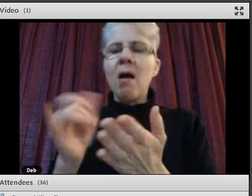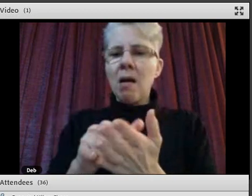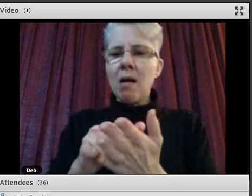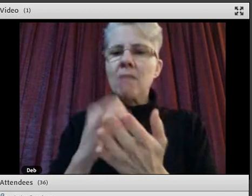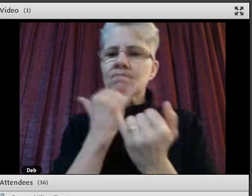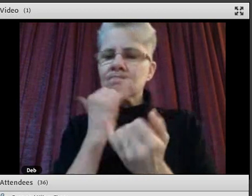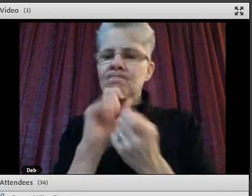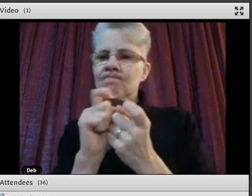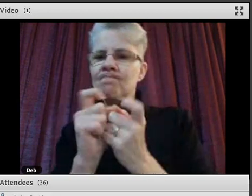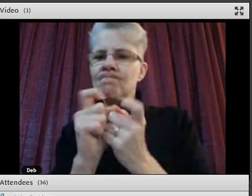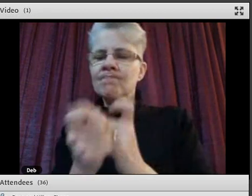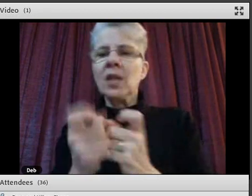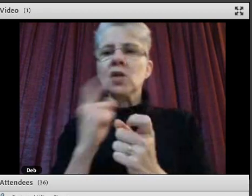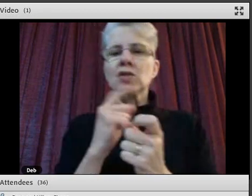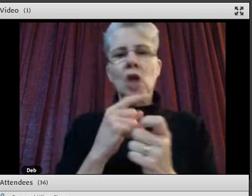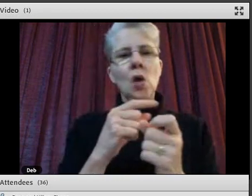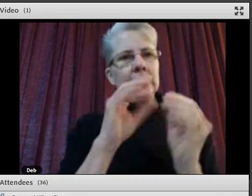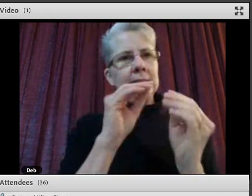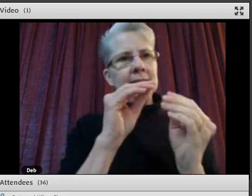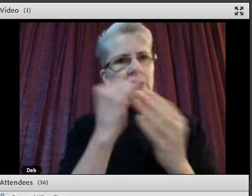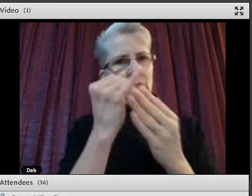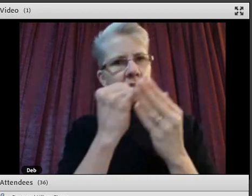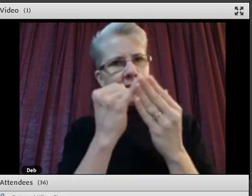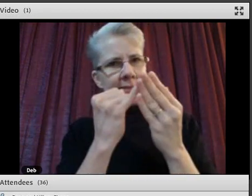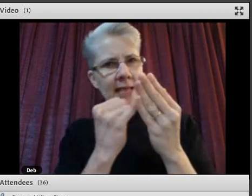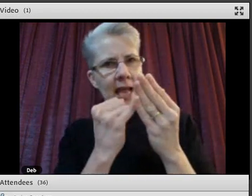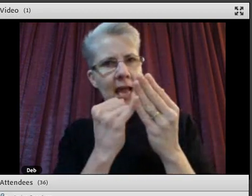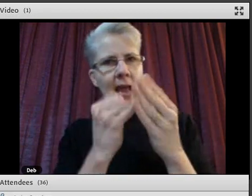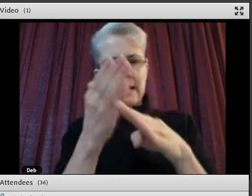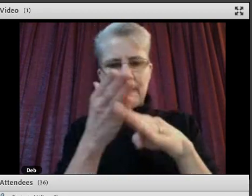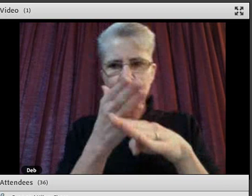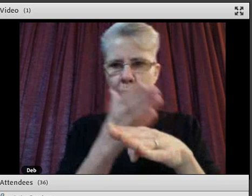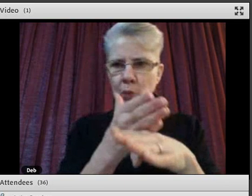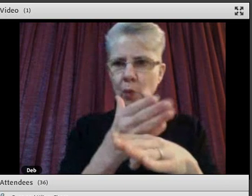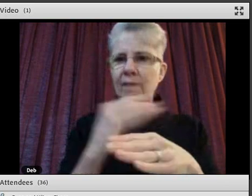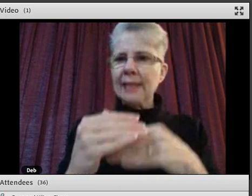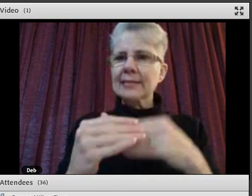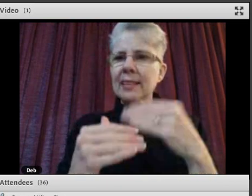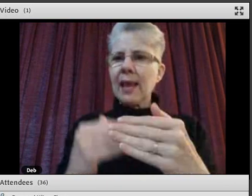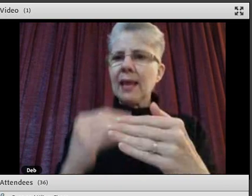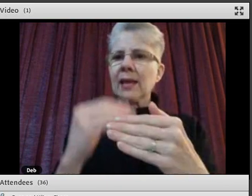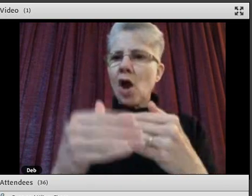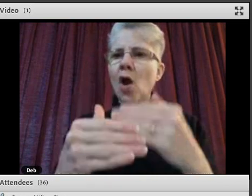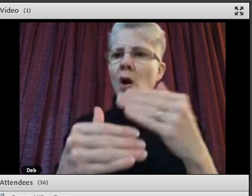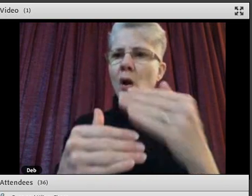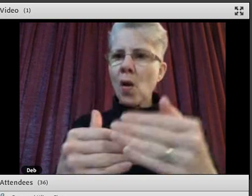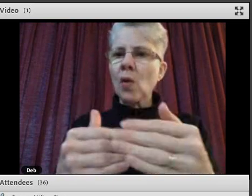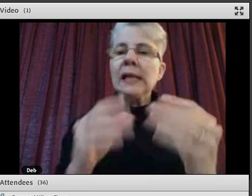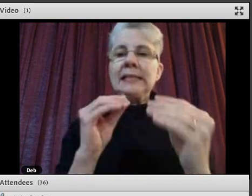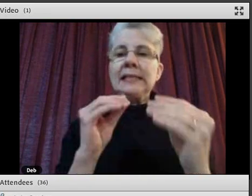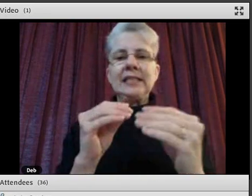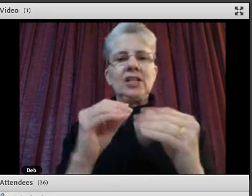and then build it again based on what we learned." So teaching them to design iteratively or to prove things as they go.